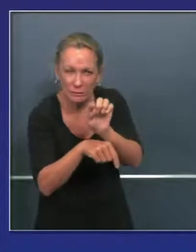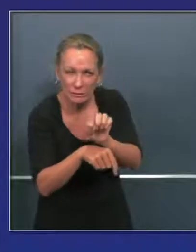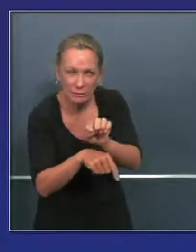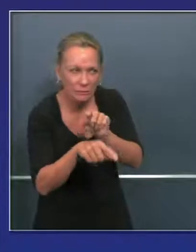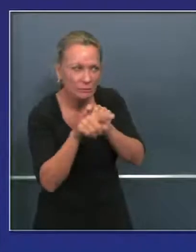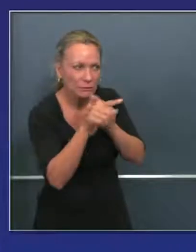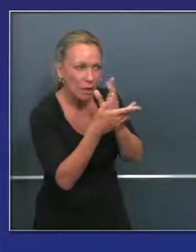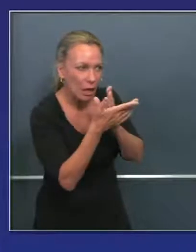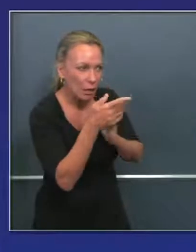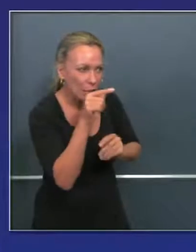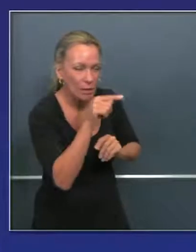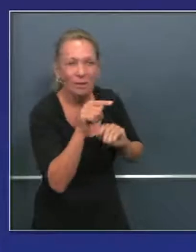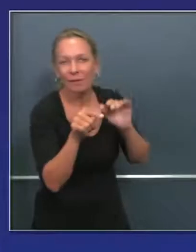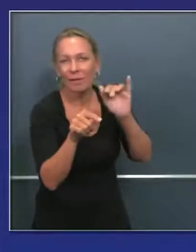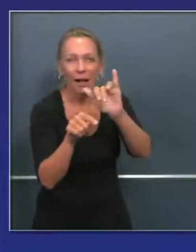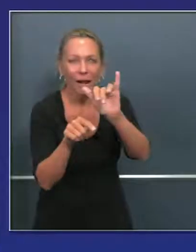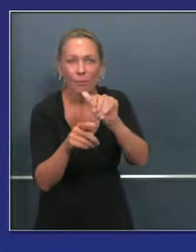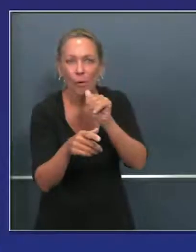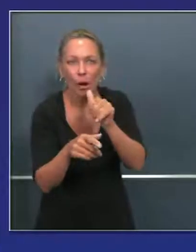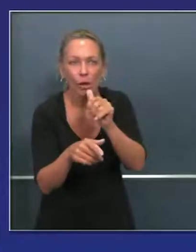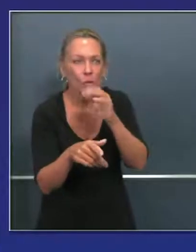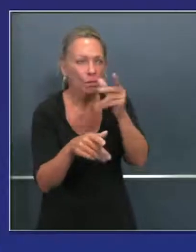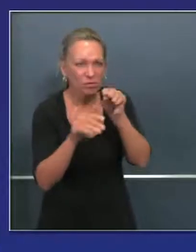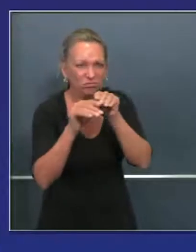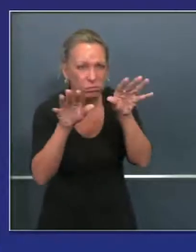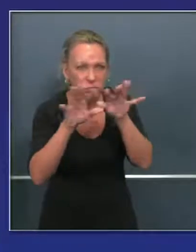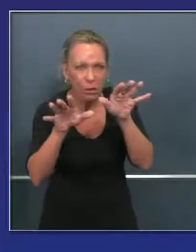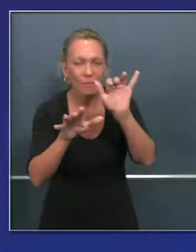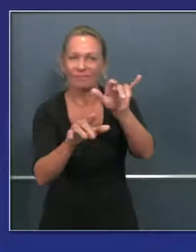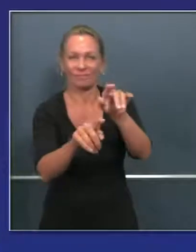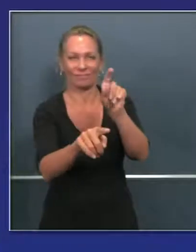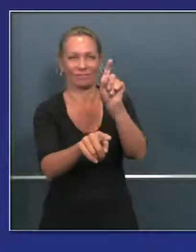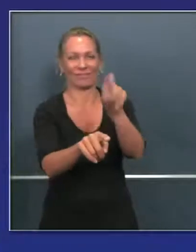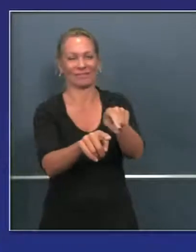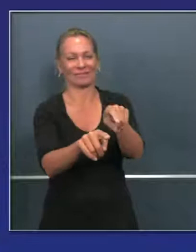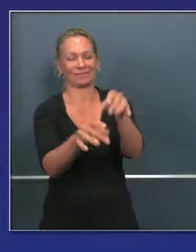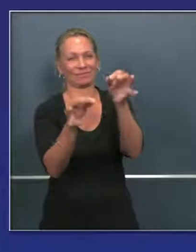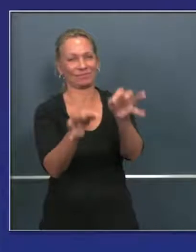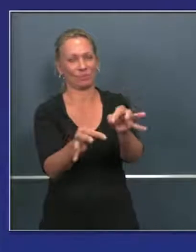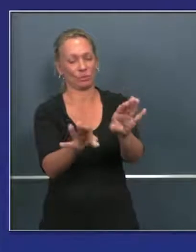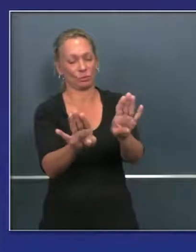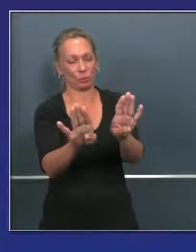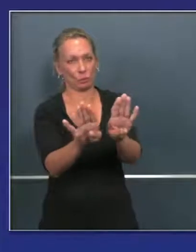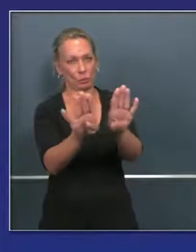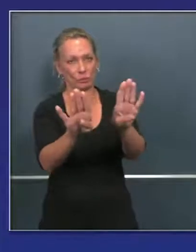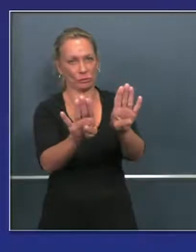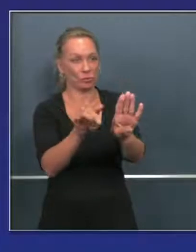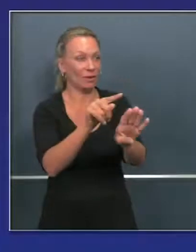might do differently when they reopen again and then establishing strike teams at the state not